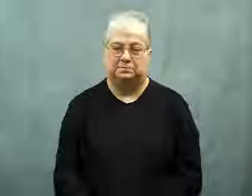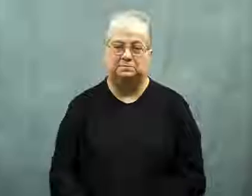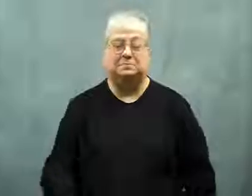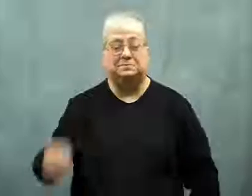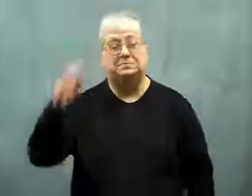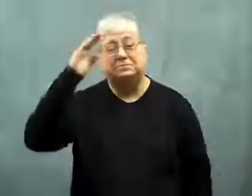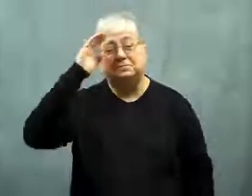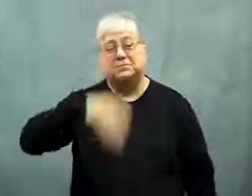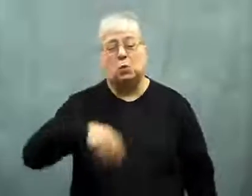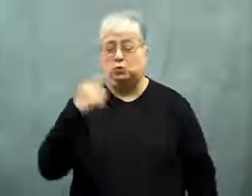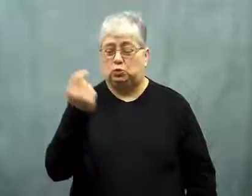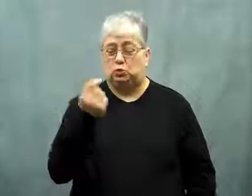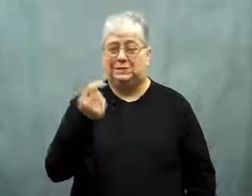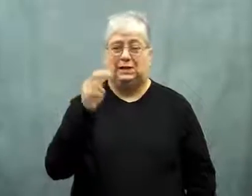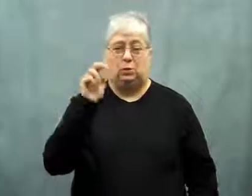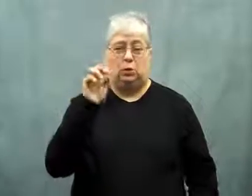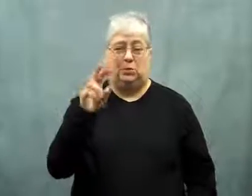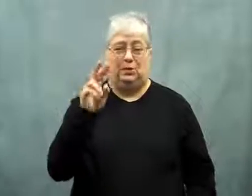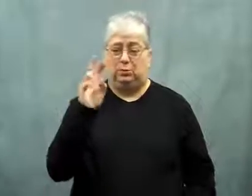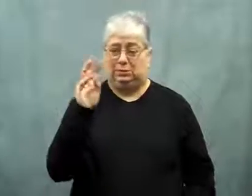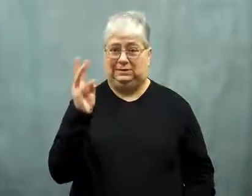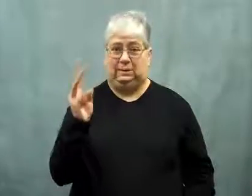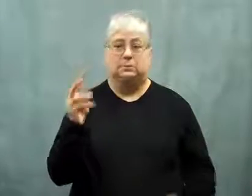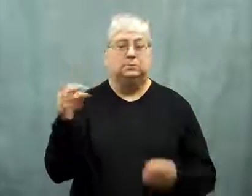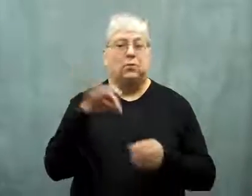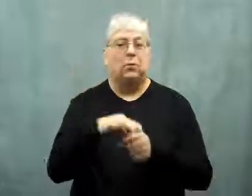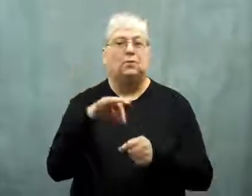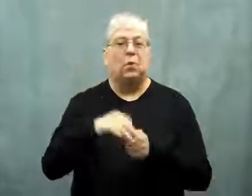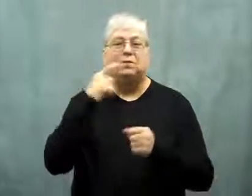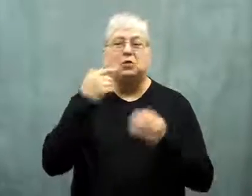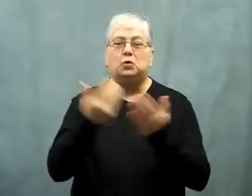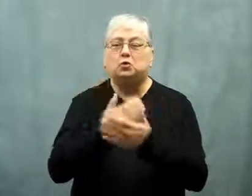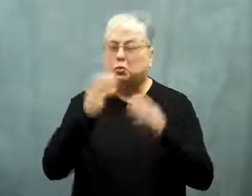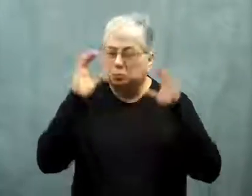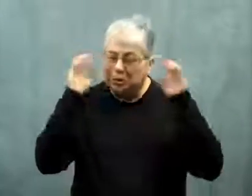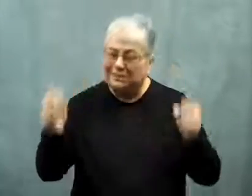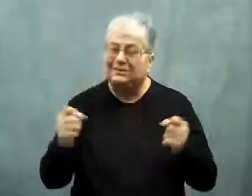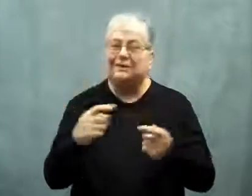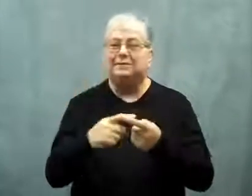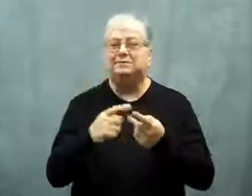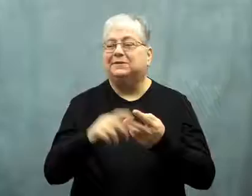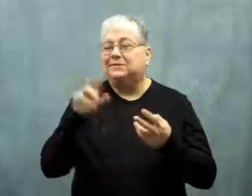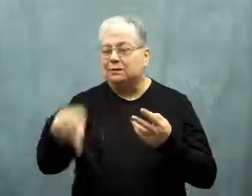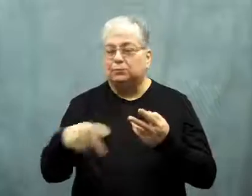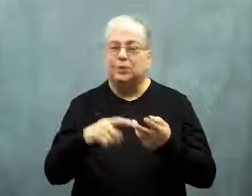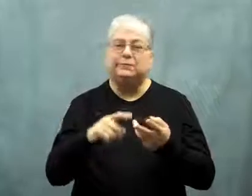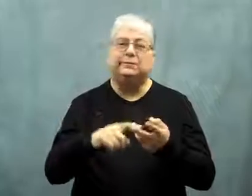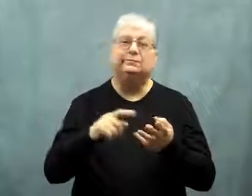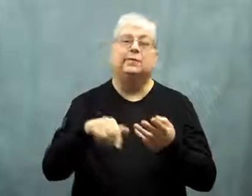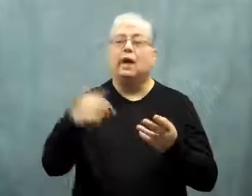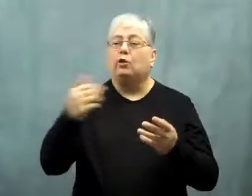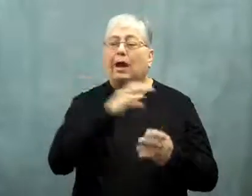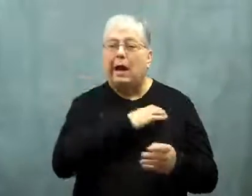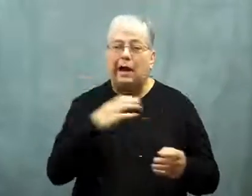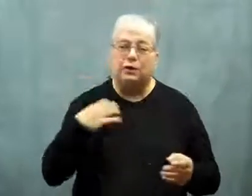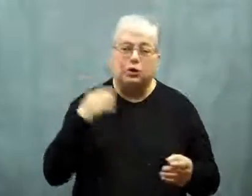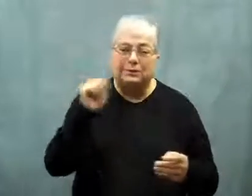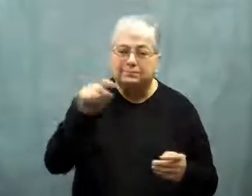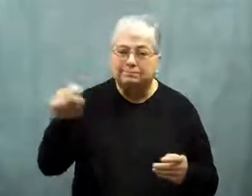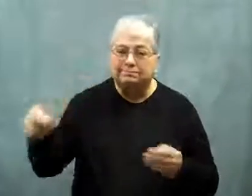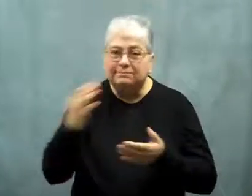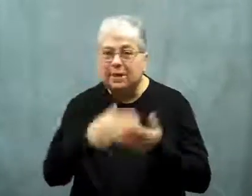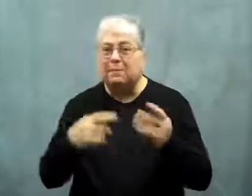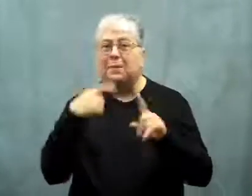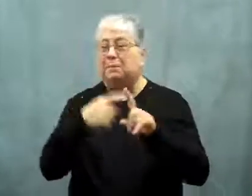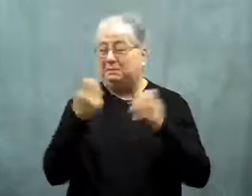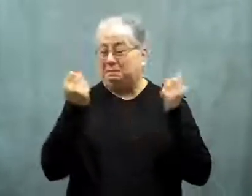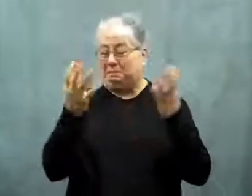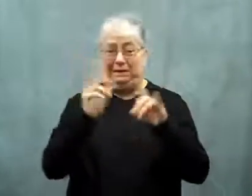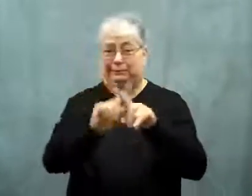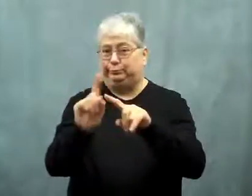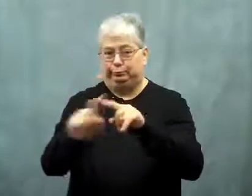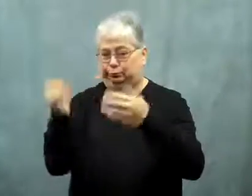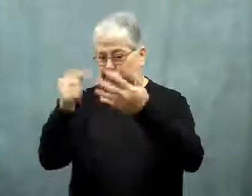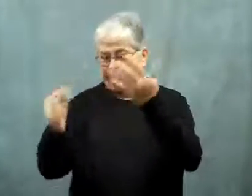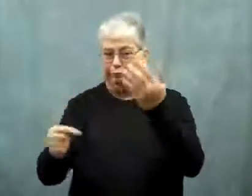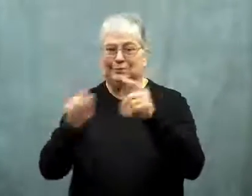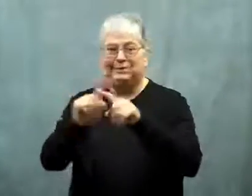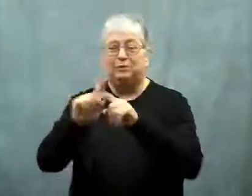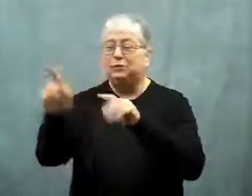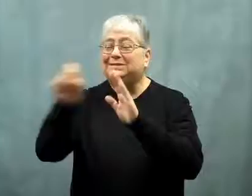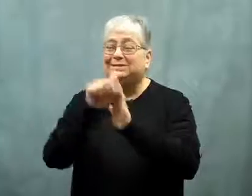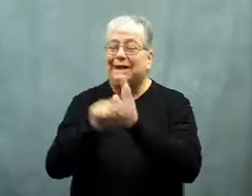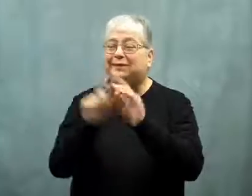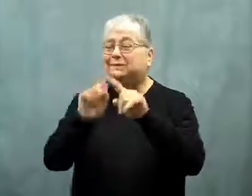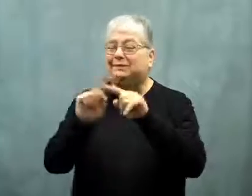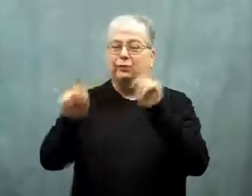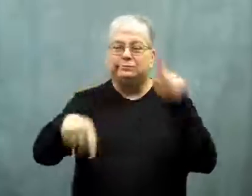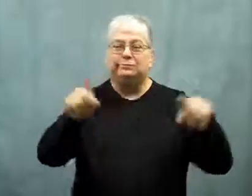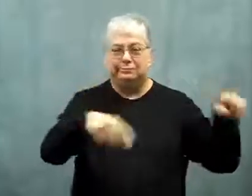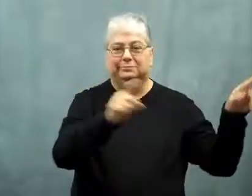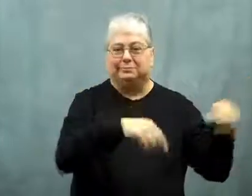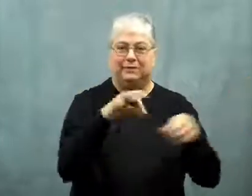Tuesday, November 6, election day for President, Vice President,